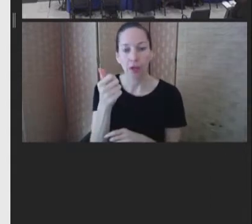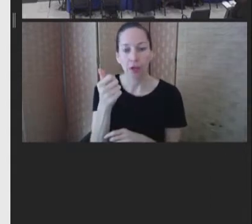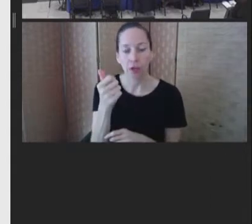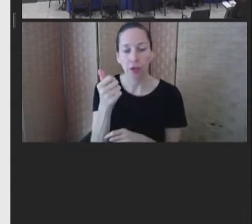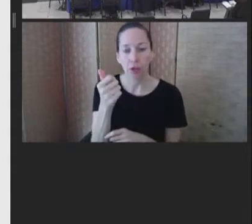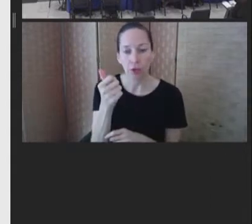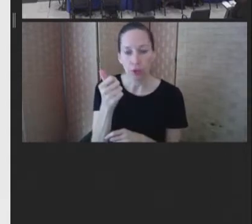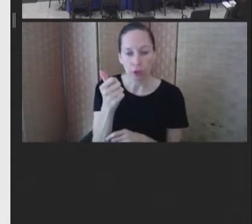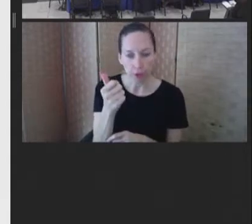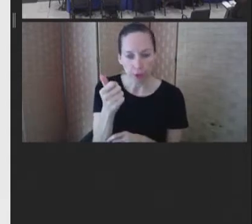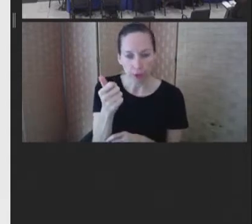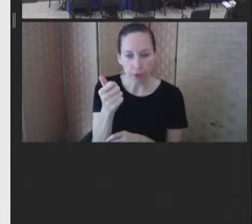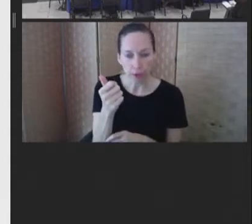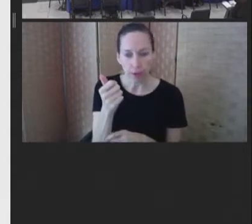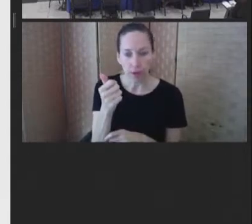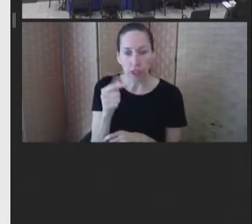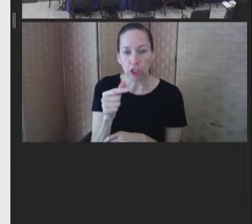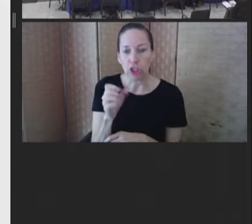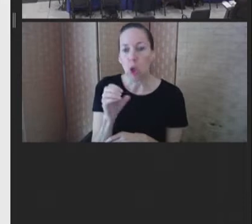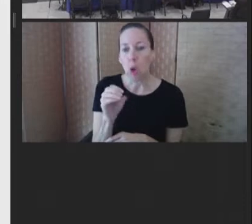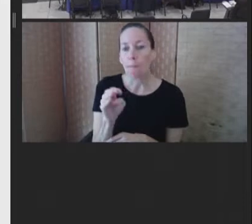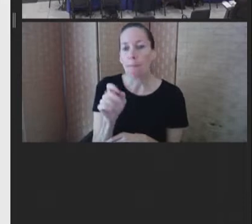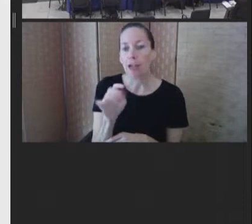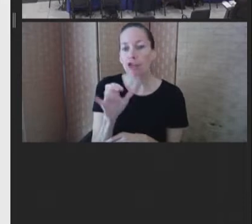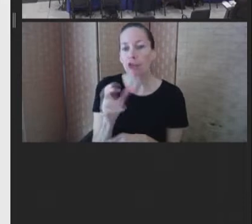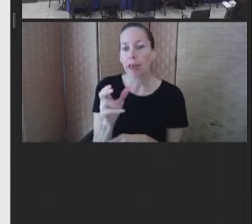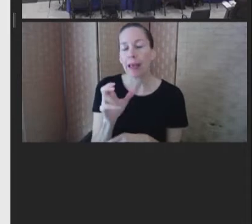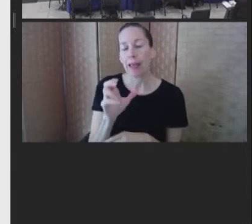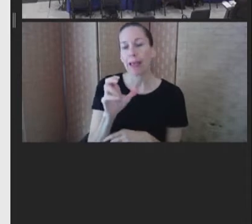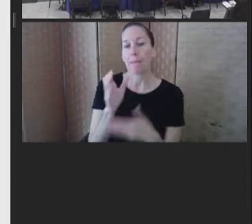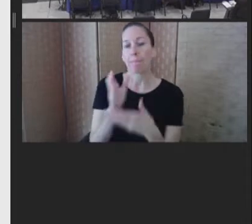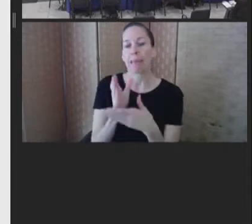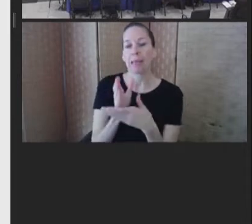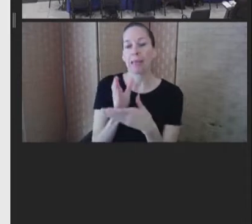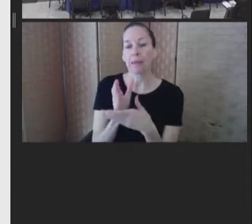meaningful rise compared to prototype, with an increase anywhere between 16 to 22 times,